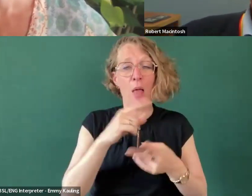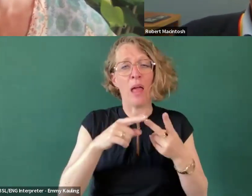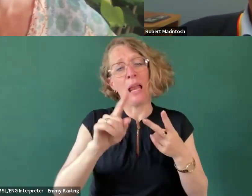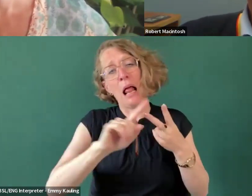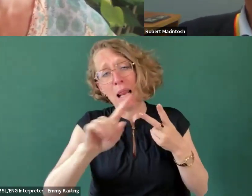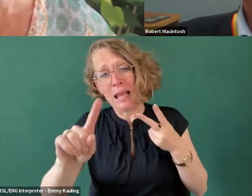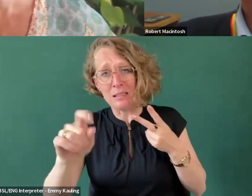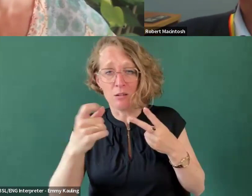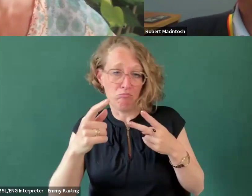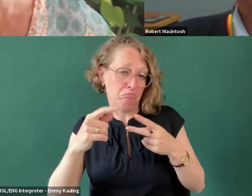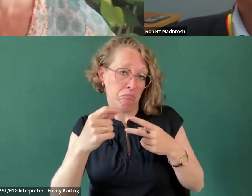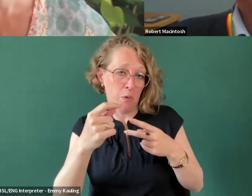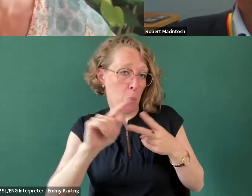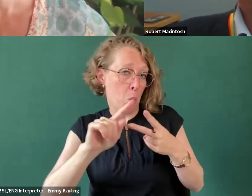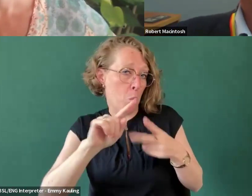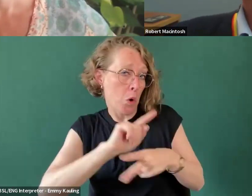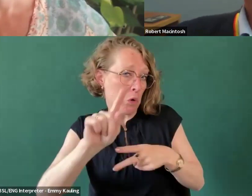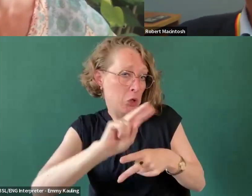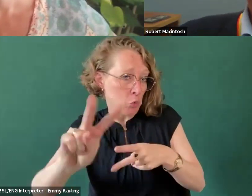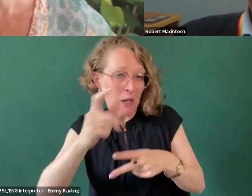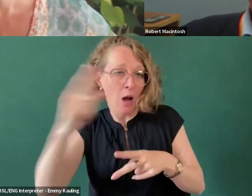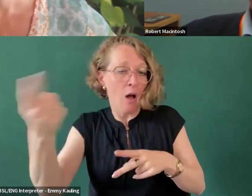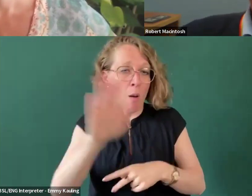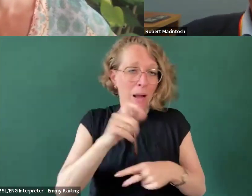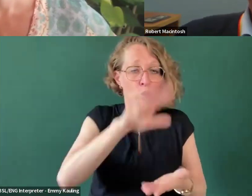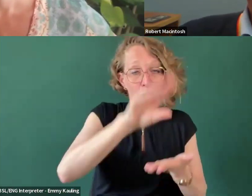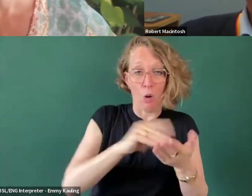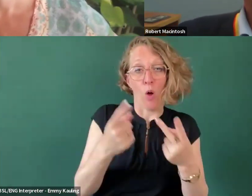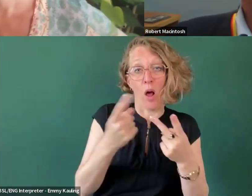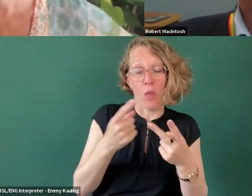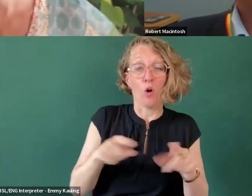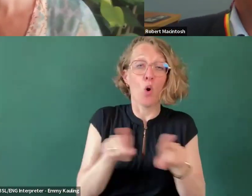next couple of weeks as they become available. And at that I would also like to thank Fenella and the